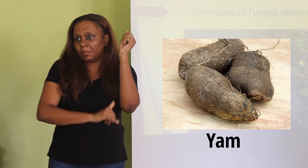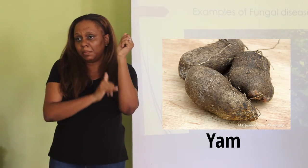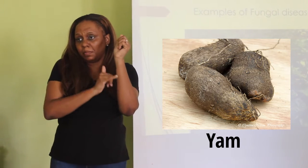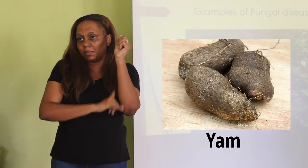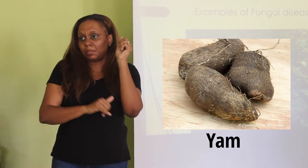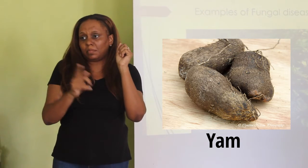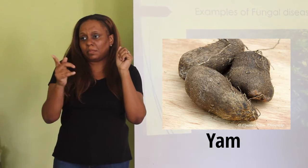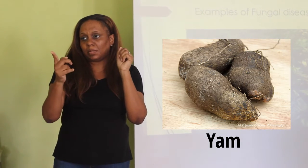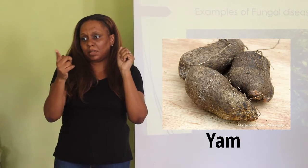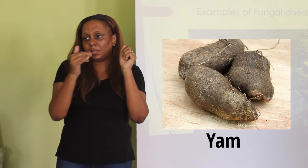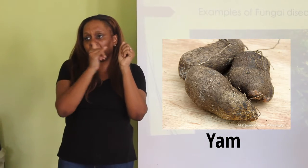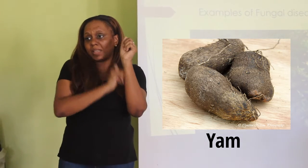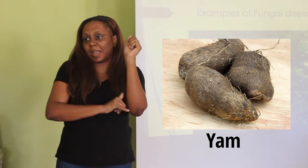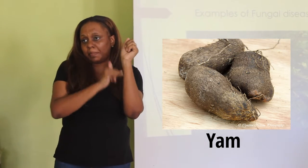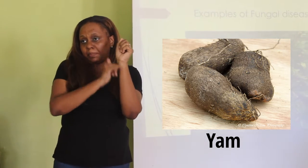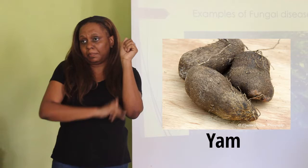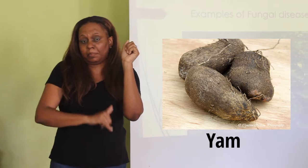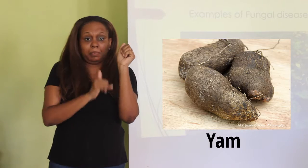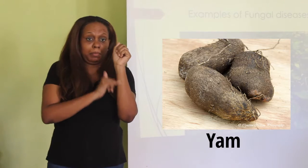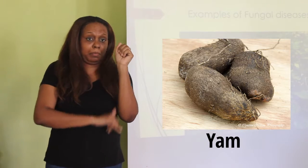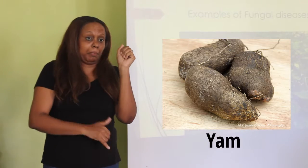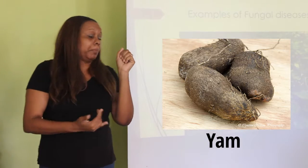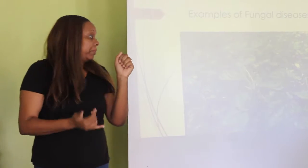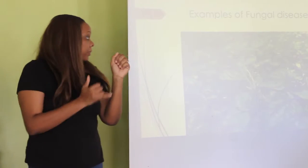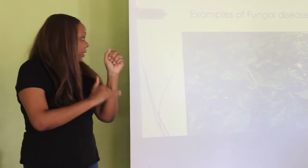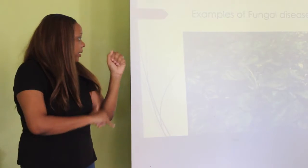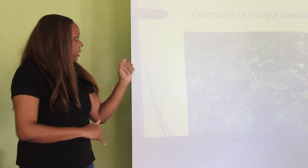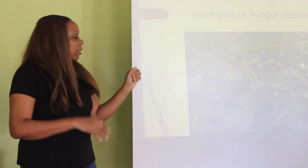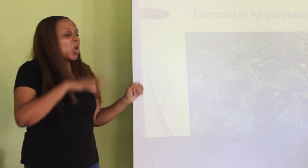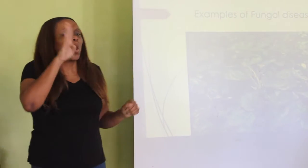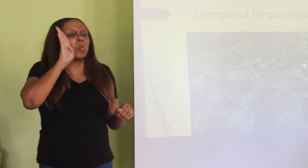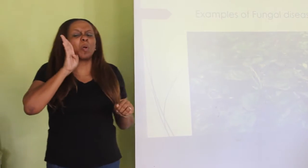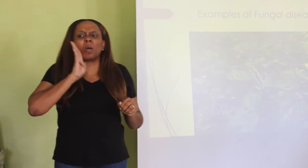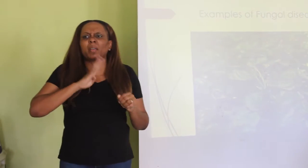but it has these brown spots on it and in barbados what a lot of people do